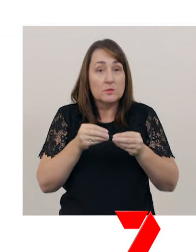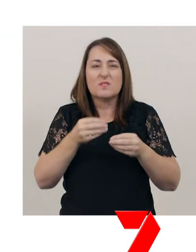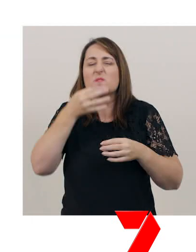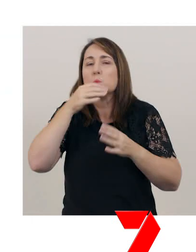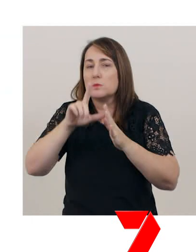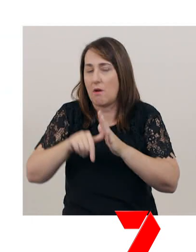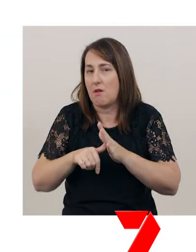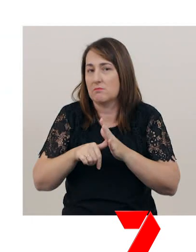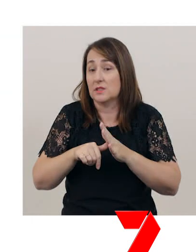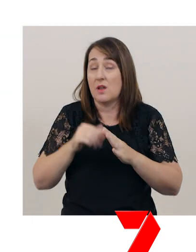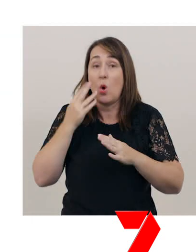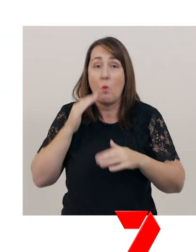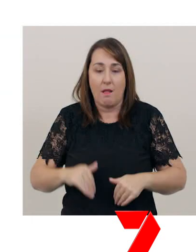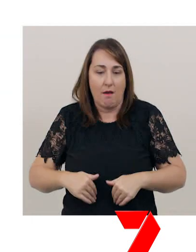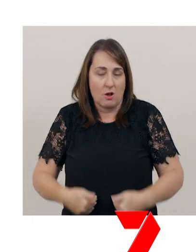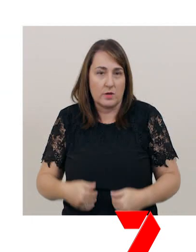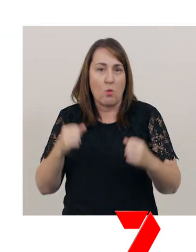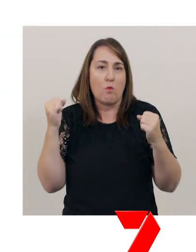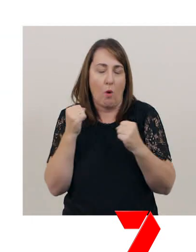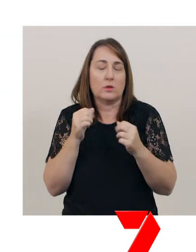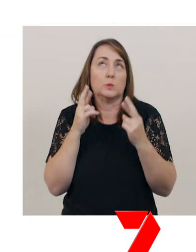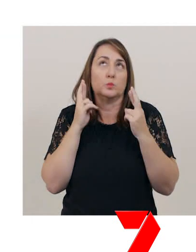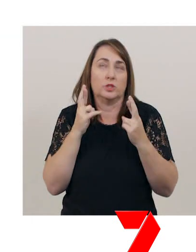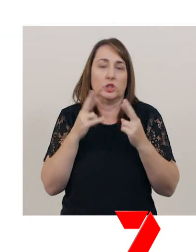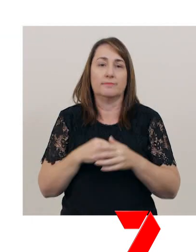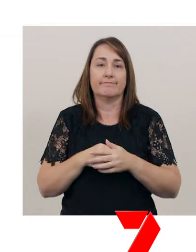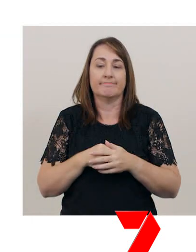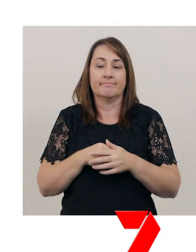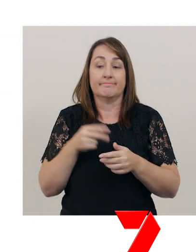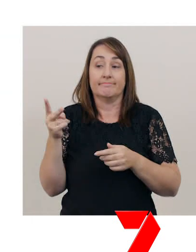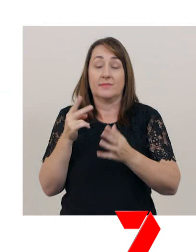Ye Xian would wait until the snores of her step-mother and step-sister filled the cave,